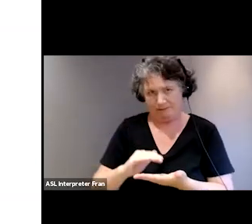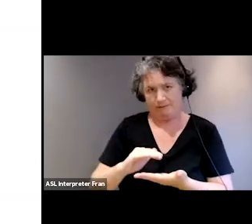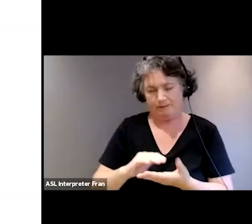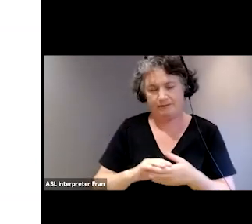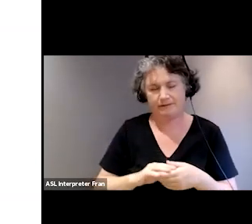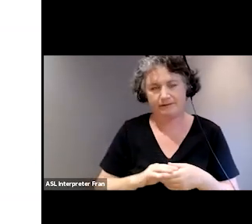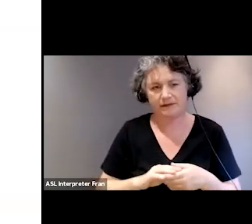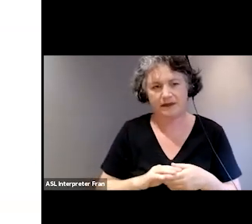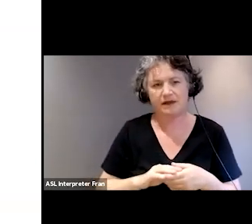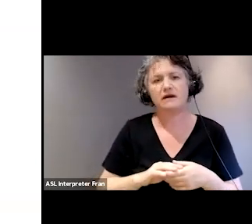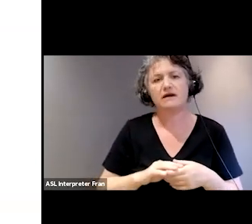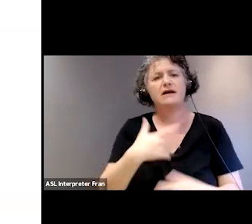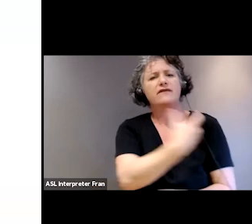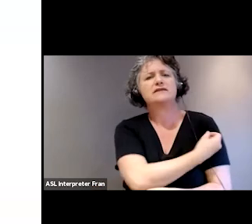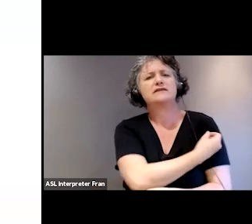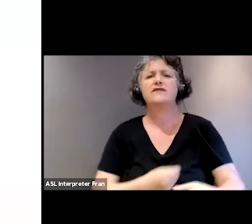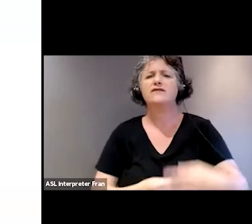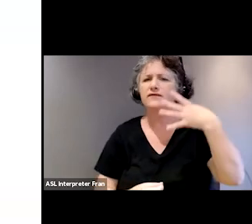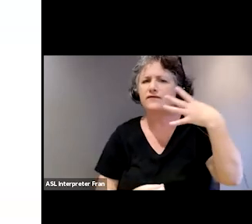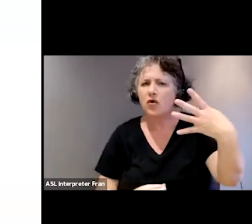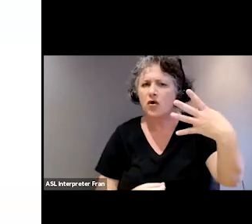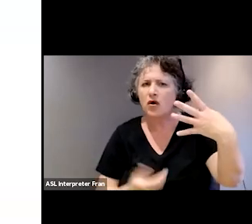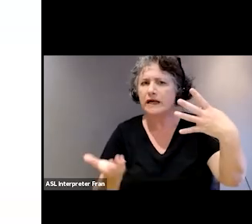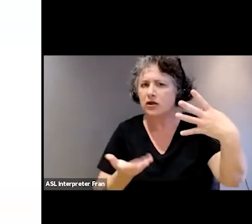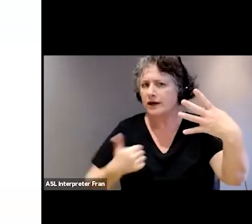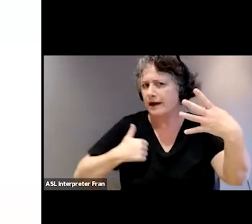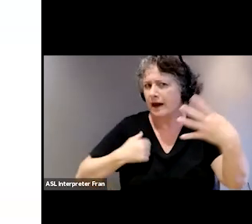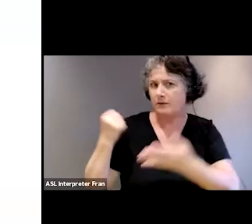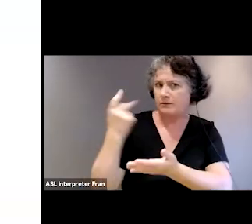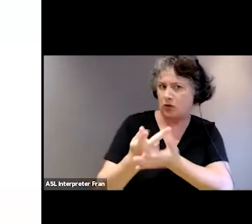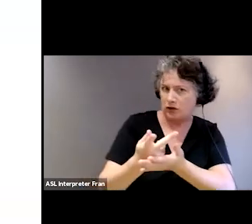most dominant one here in Ontario, I think about 95% of cases are the Delta variant.